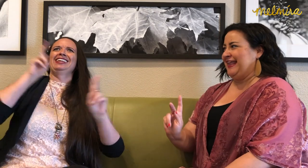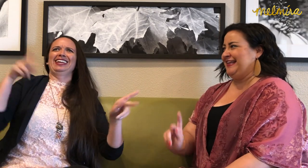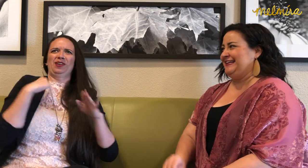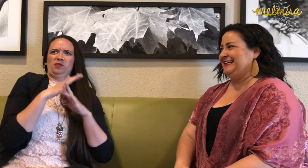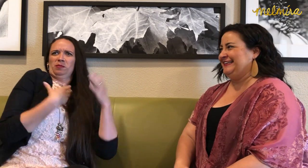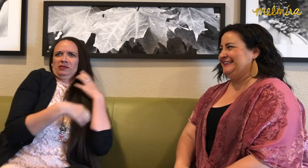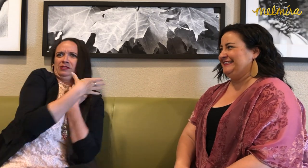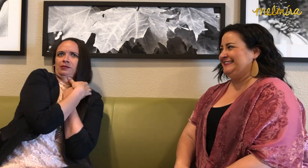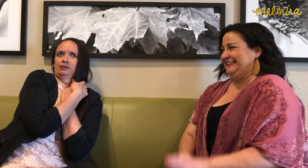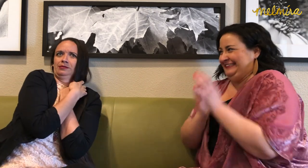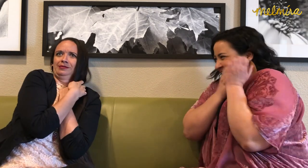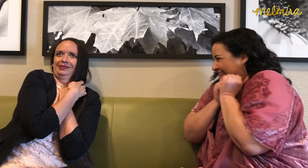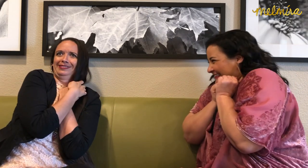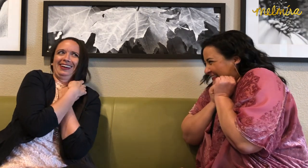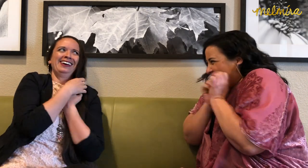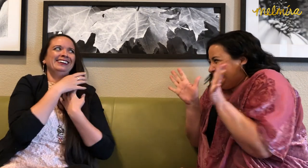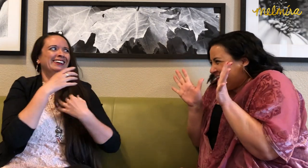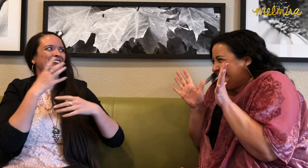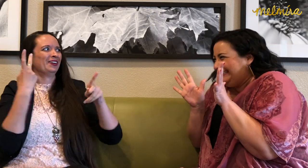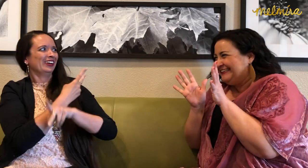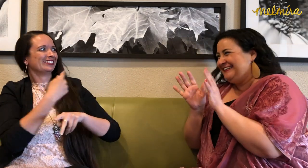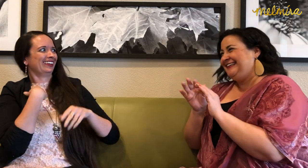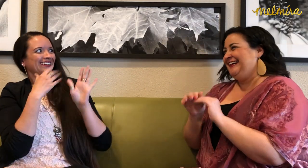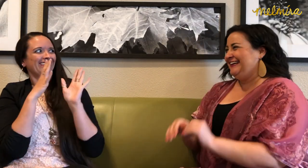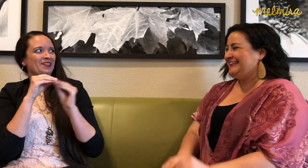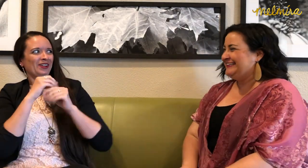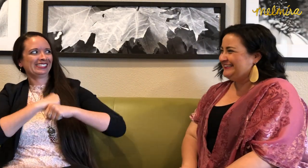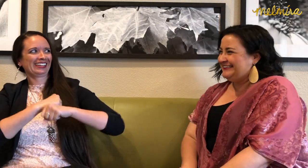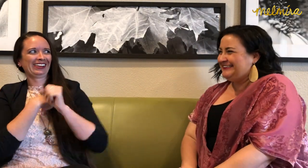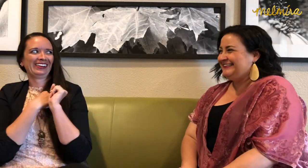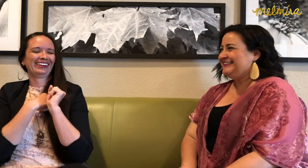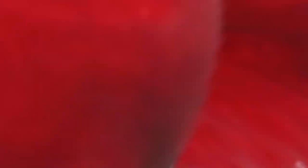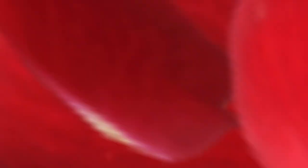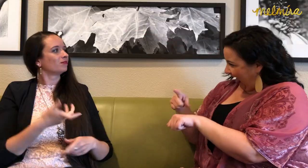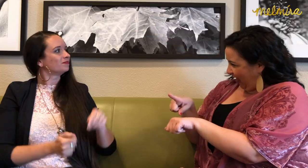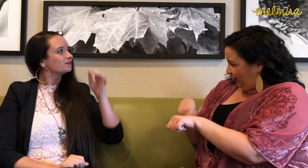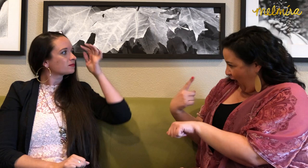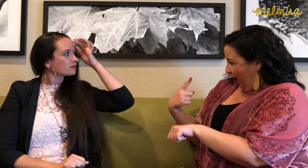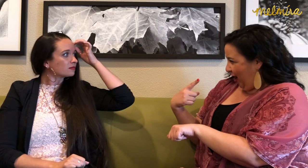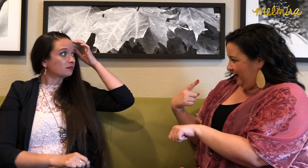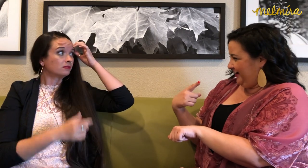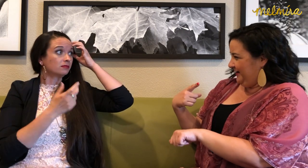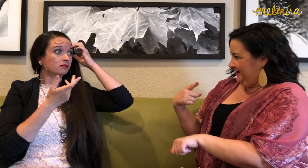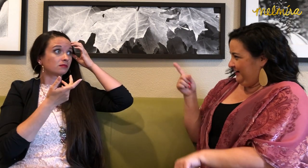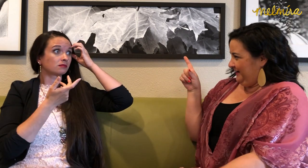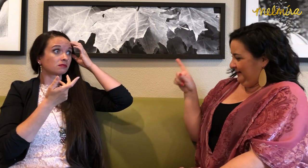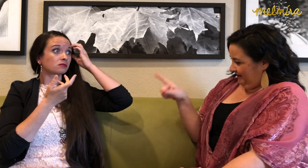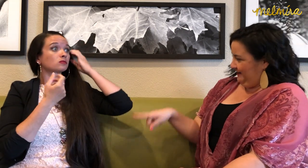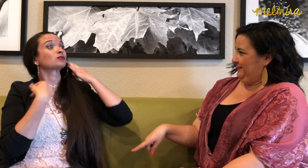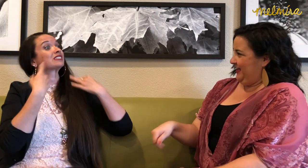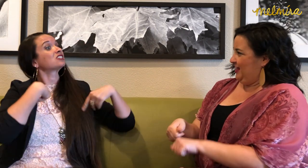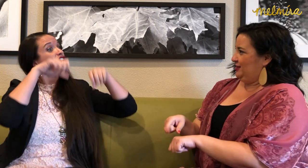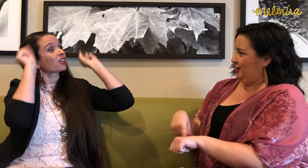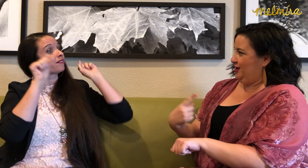Like, "Umm...ok." I felt like I had to hold my hair. I became more protective of it! How long did it take to grow your hair to that length?